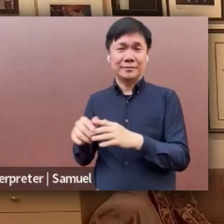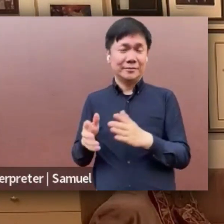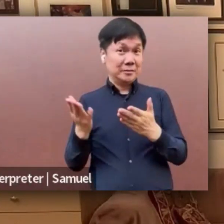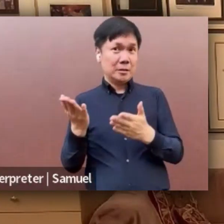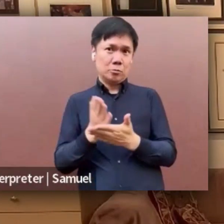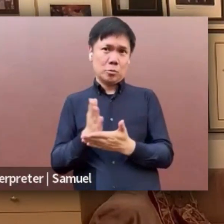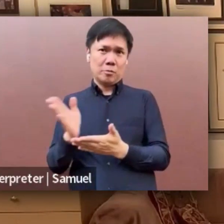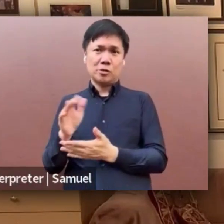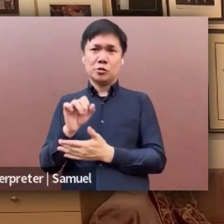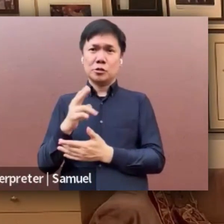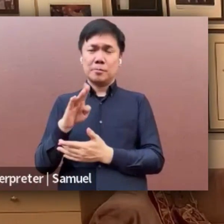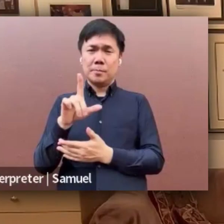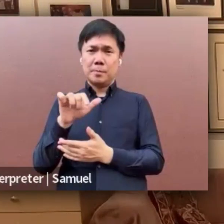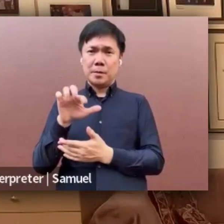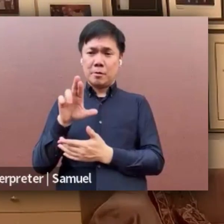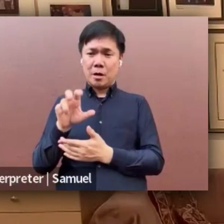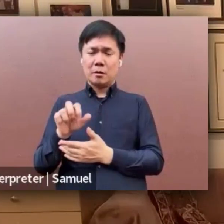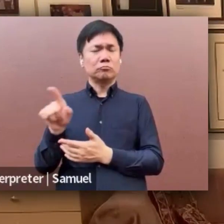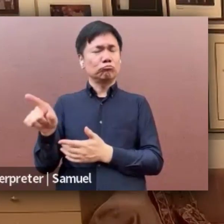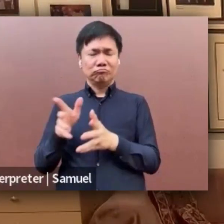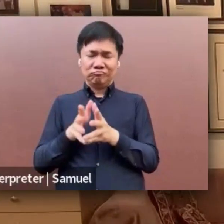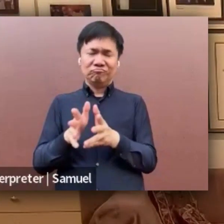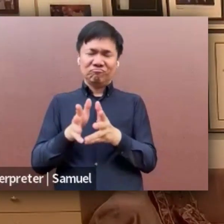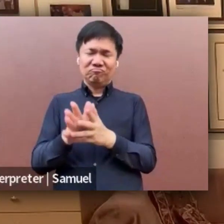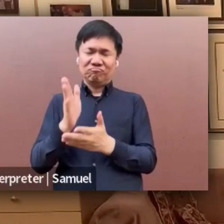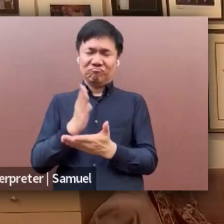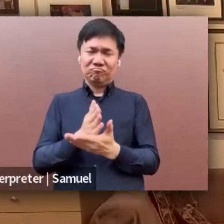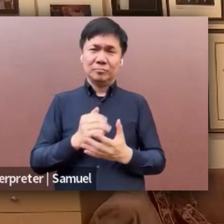And indeed, she and Shabbir are both very much right about that.